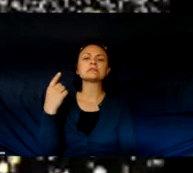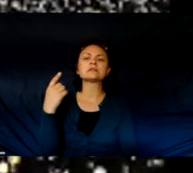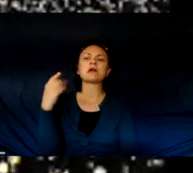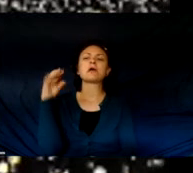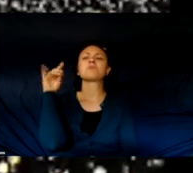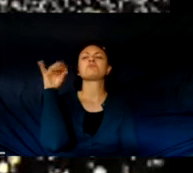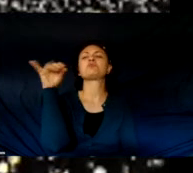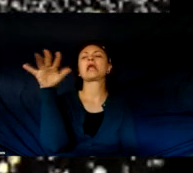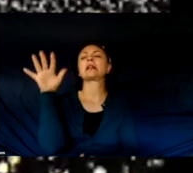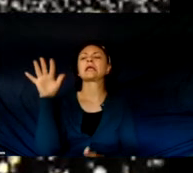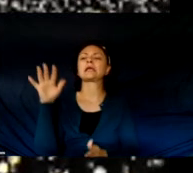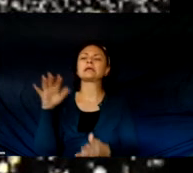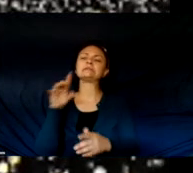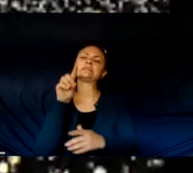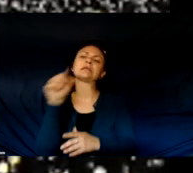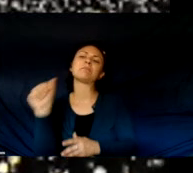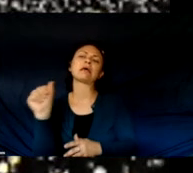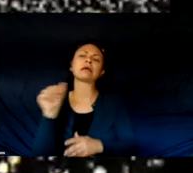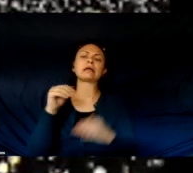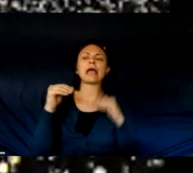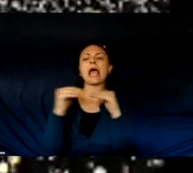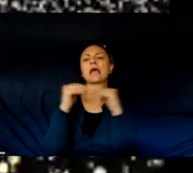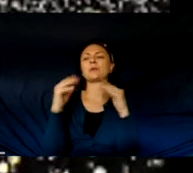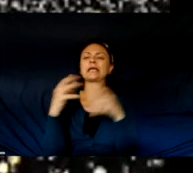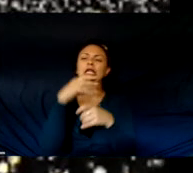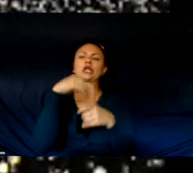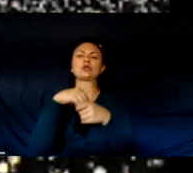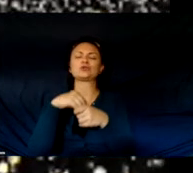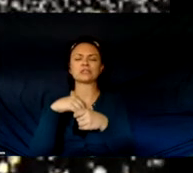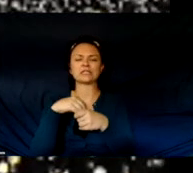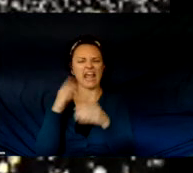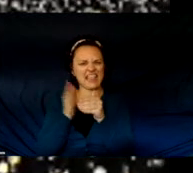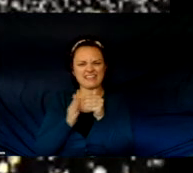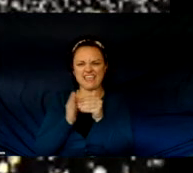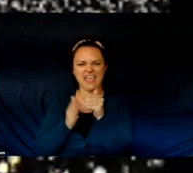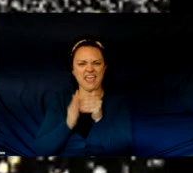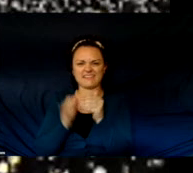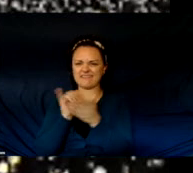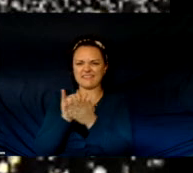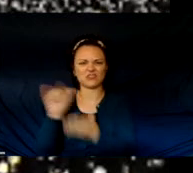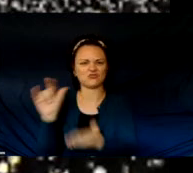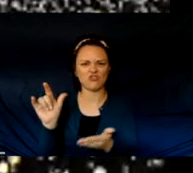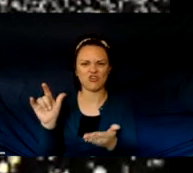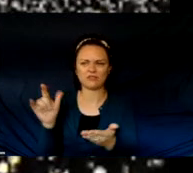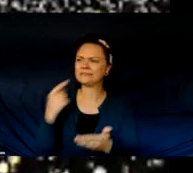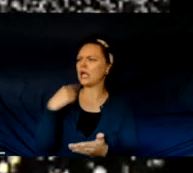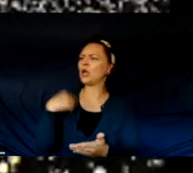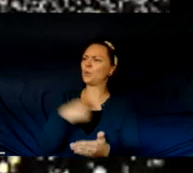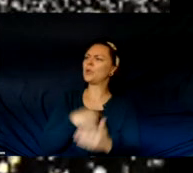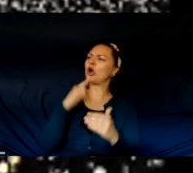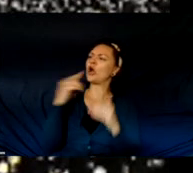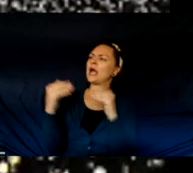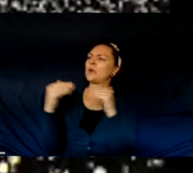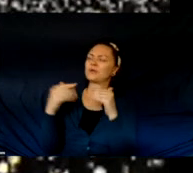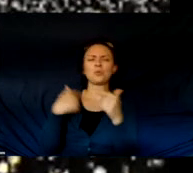at the very end and saying we're equitable and we're trying to do the work in general.